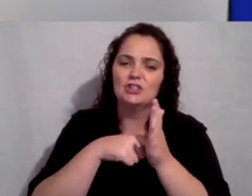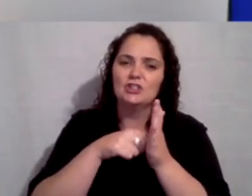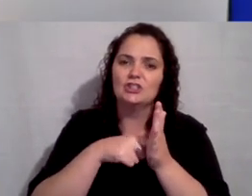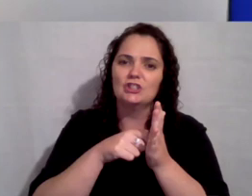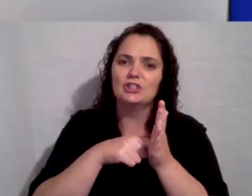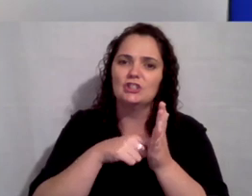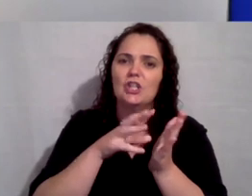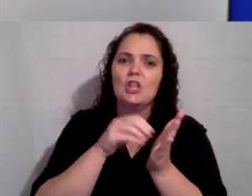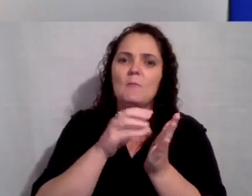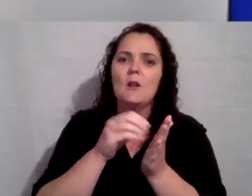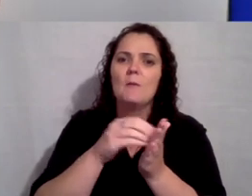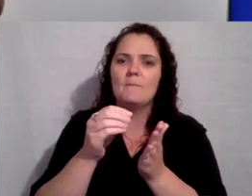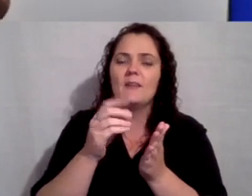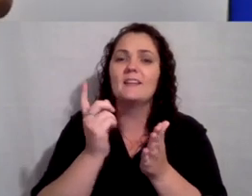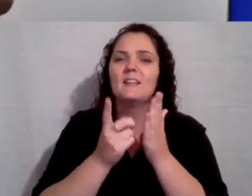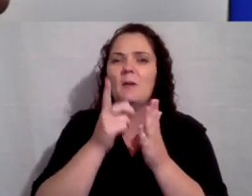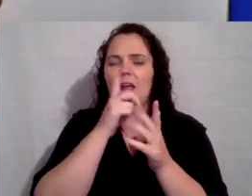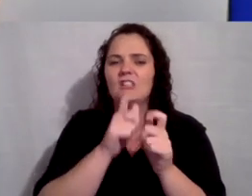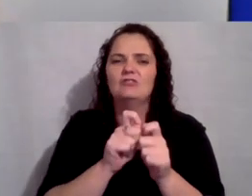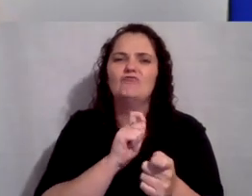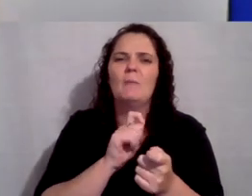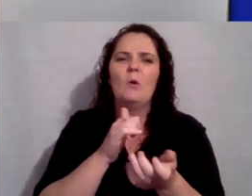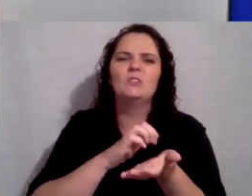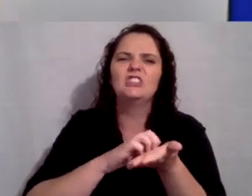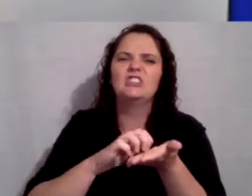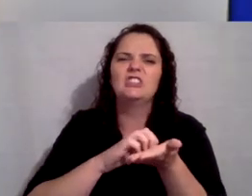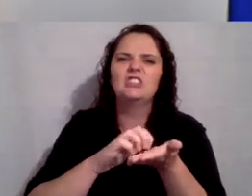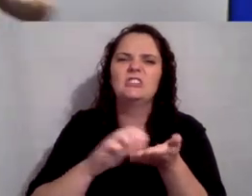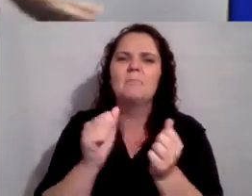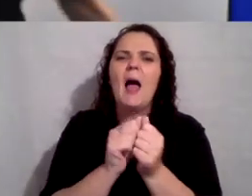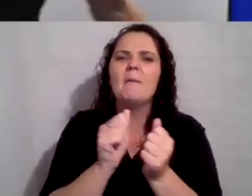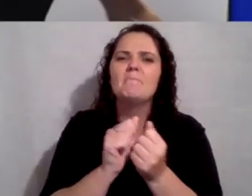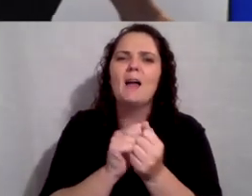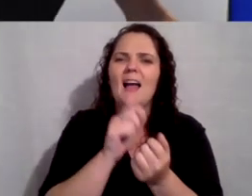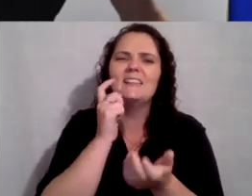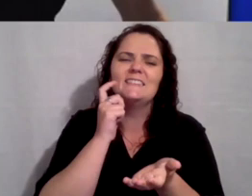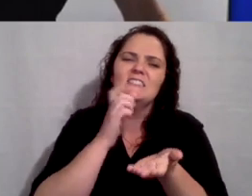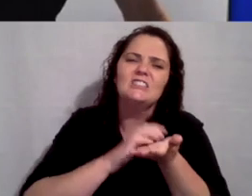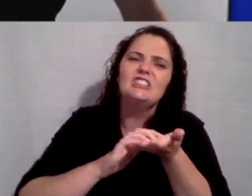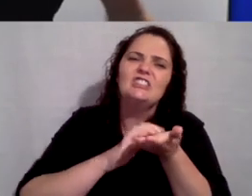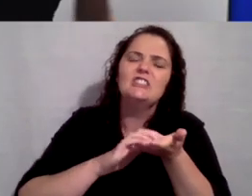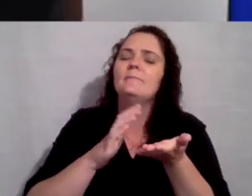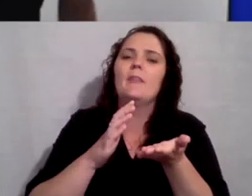artists don't really use them anymore, because you don't want to abrade your paper with that pumice or that's in those